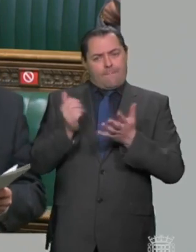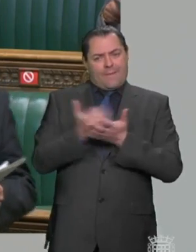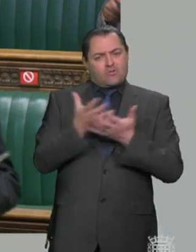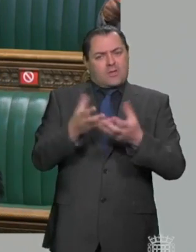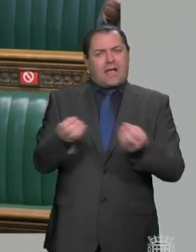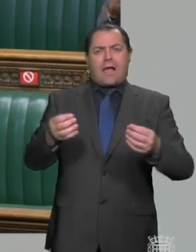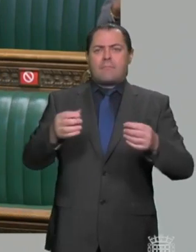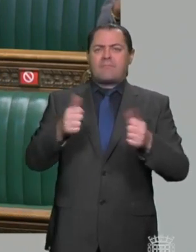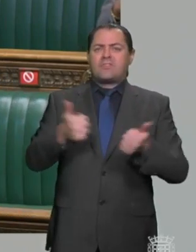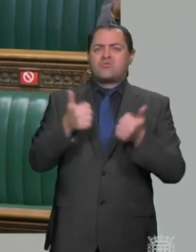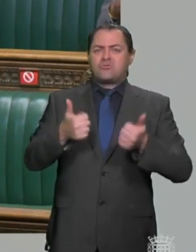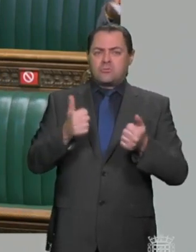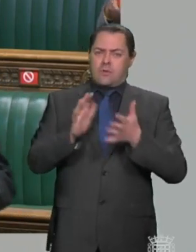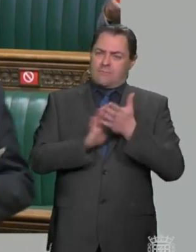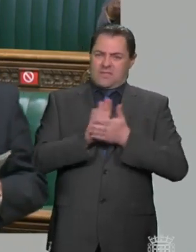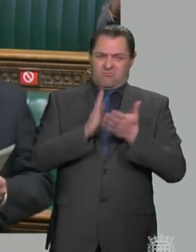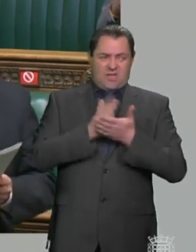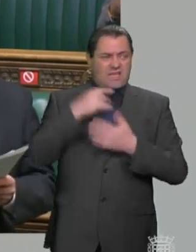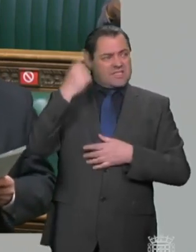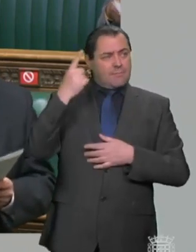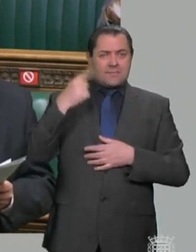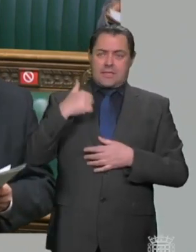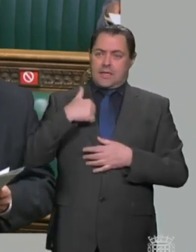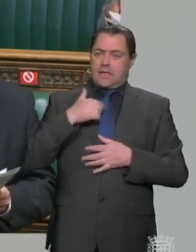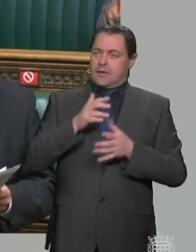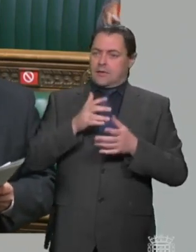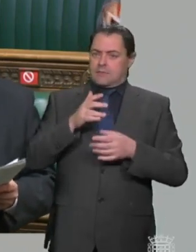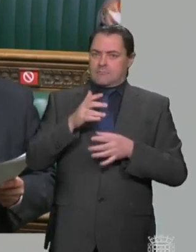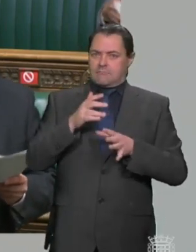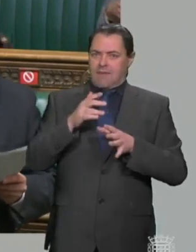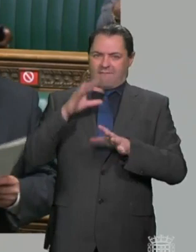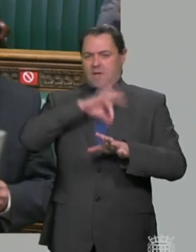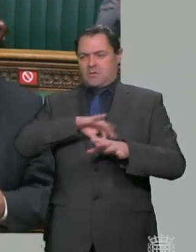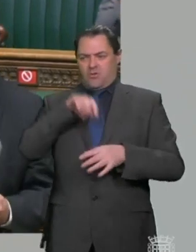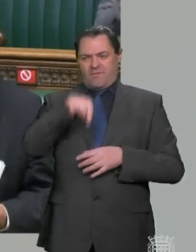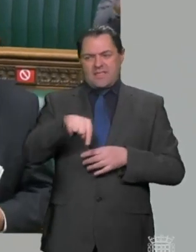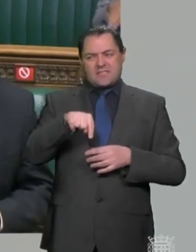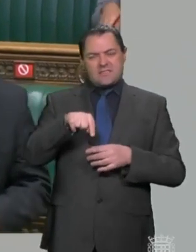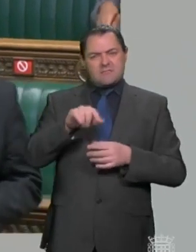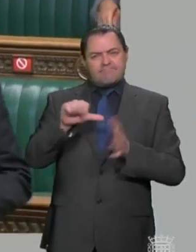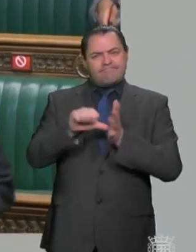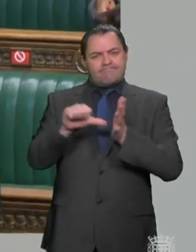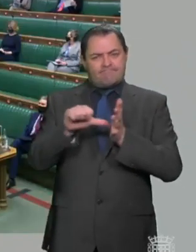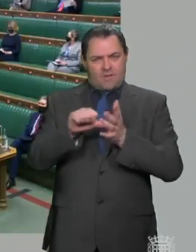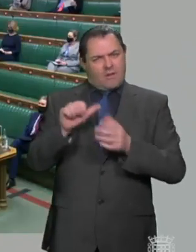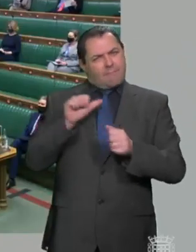would be completely dishonourable for any Member to exploit that loophole, and that they should instead do the decent thing and resign? >>